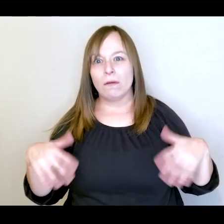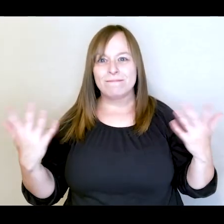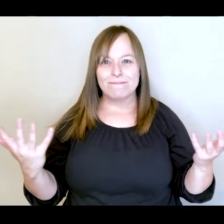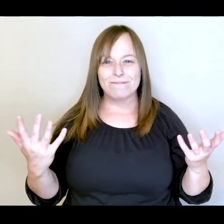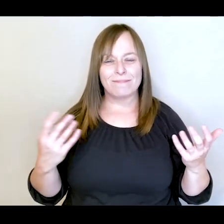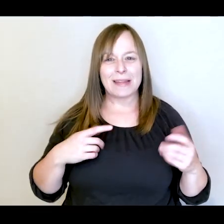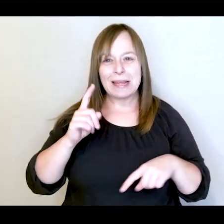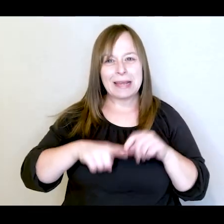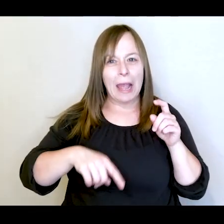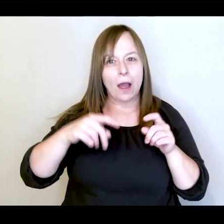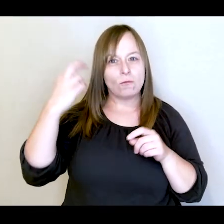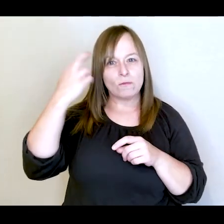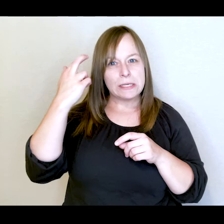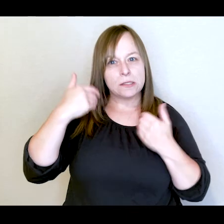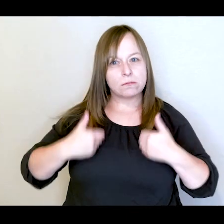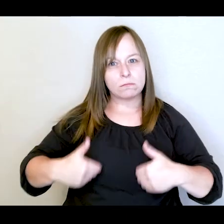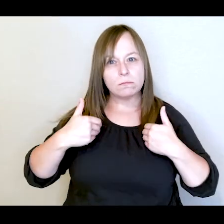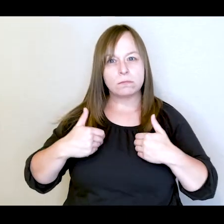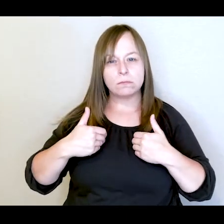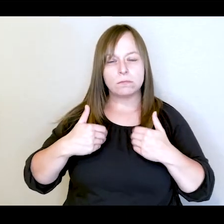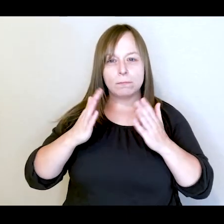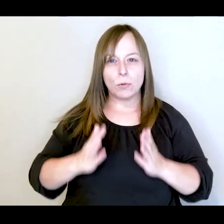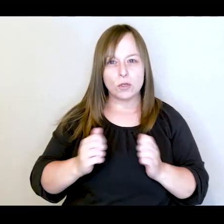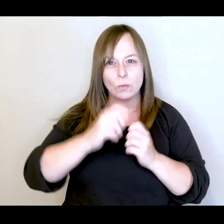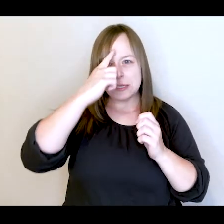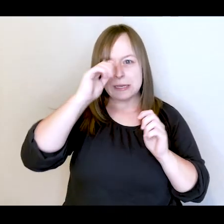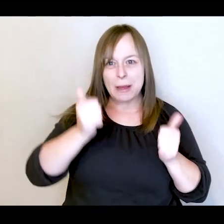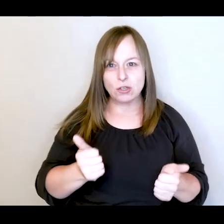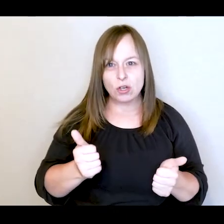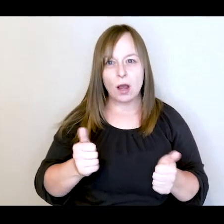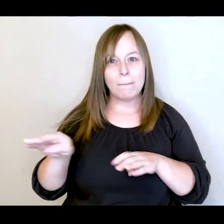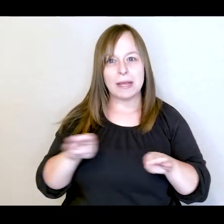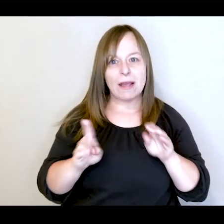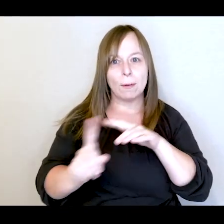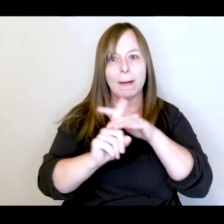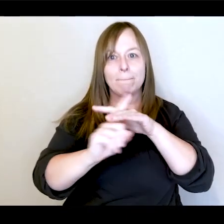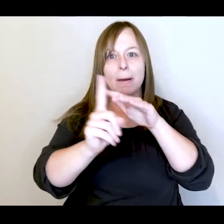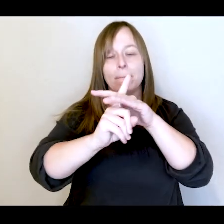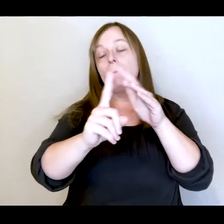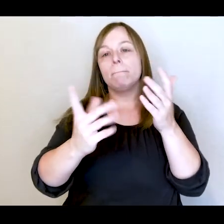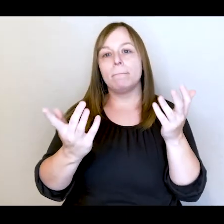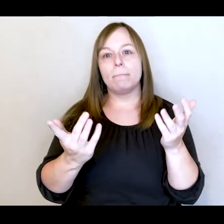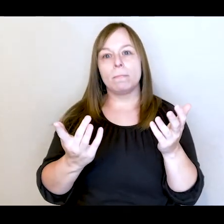really reason and understand and that can lead to behaviors that are